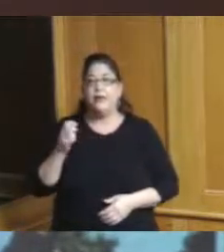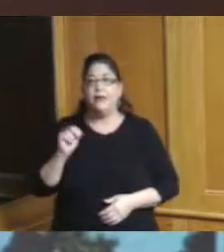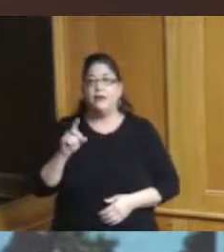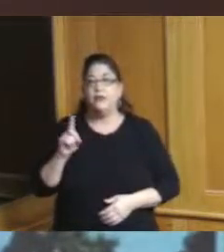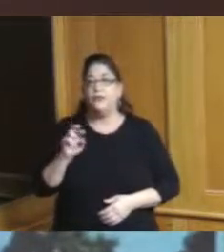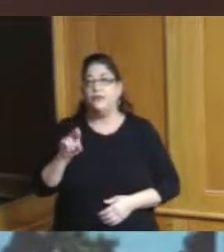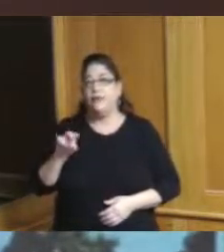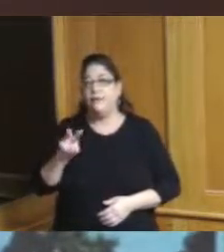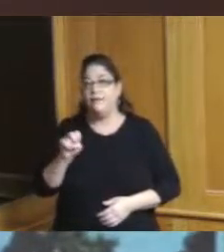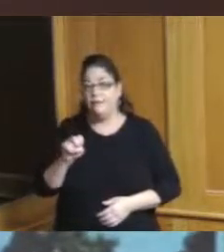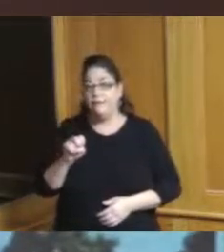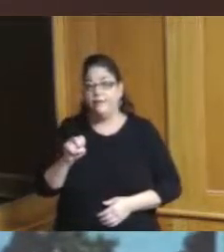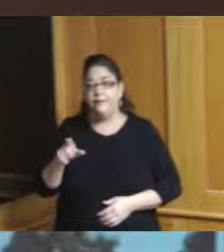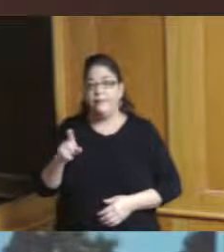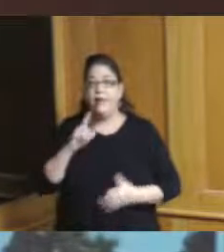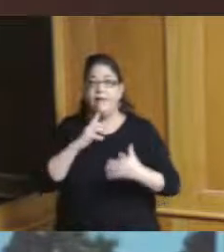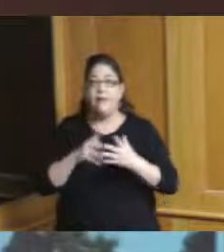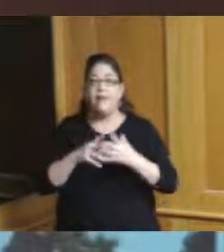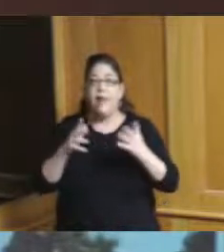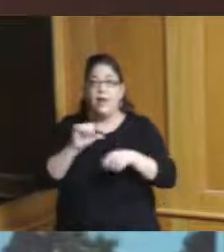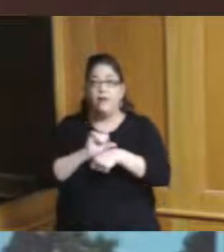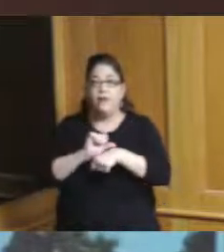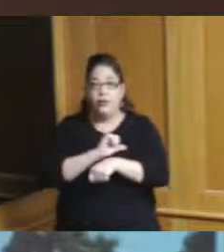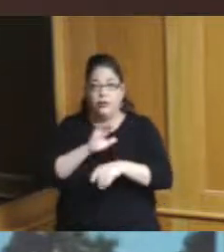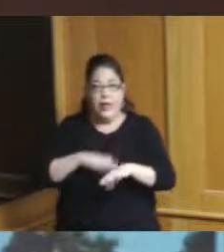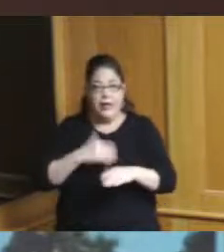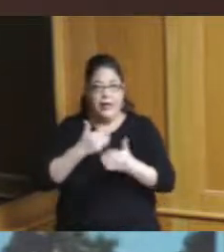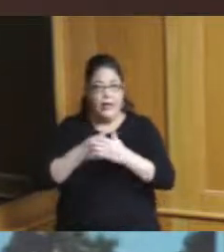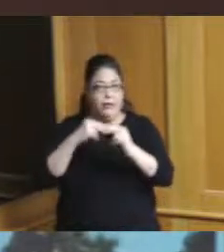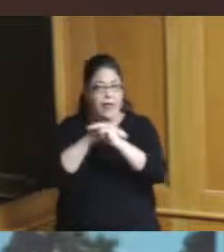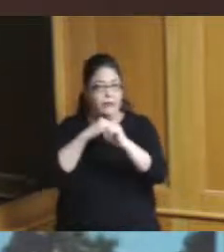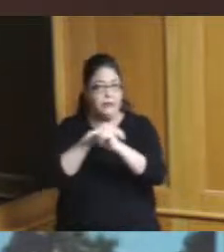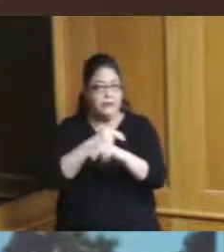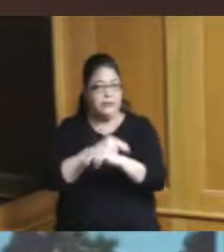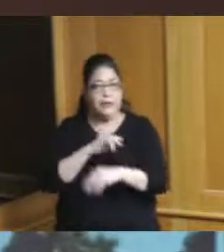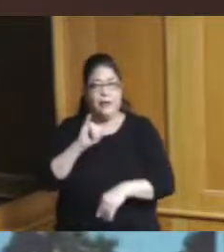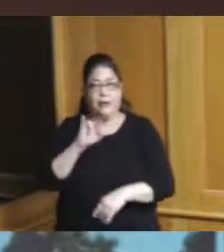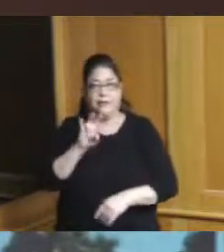as you might know there was a lot of work done on the interstate up there on I-75 and they